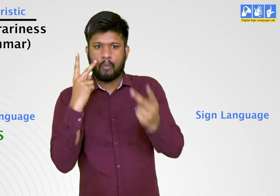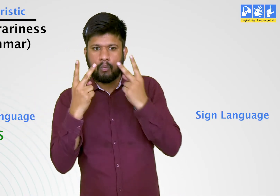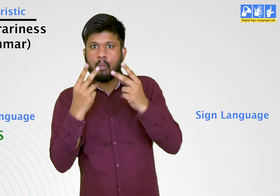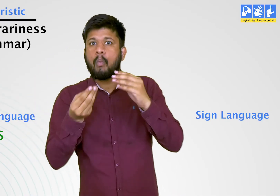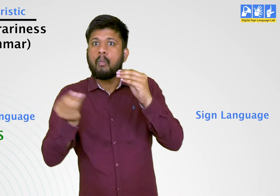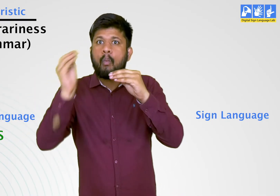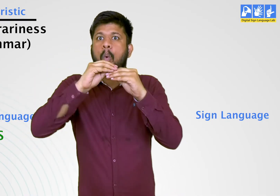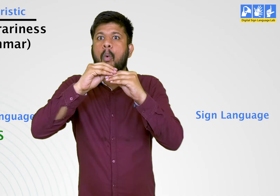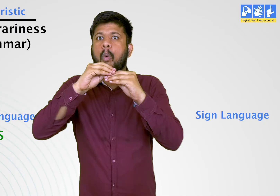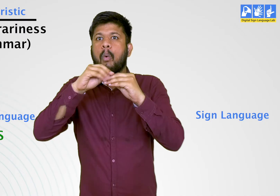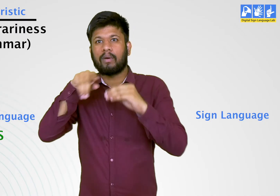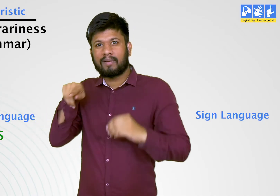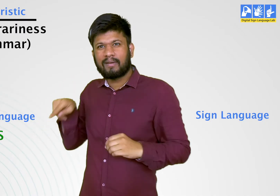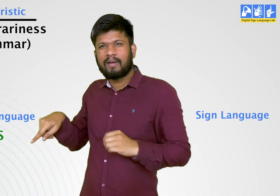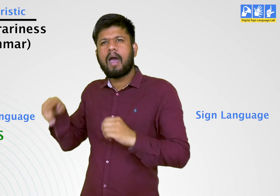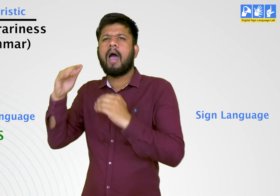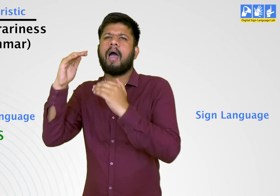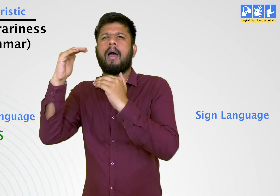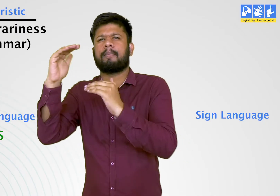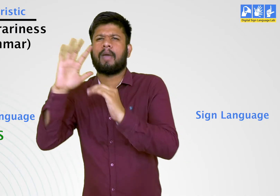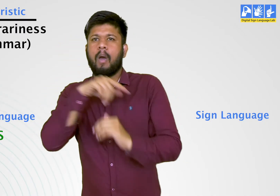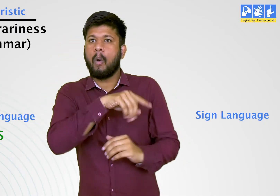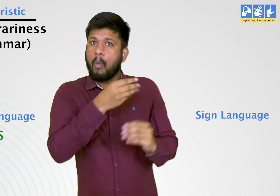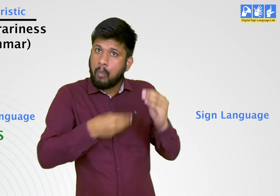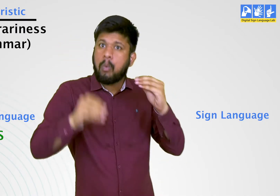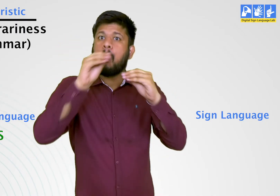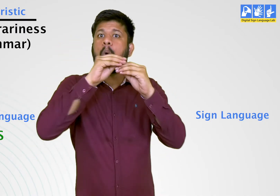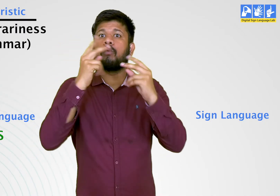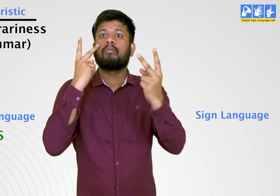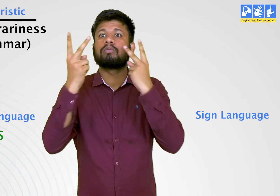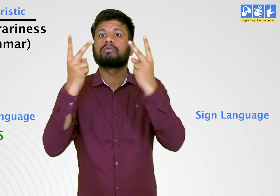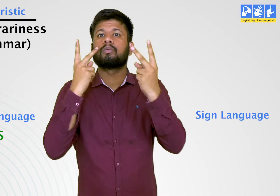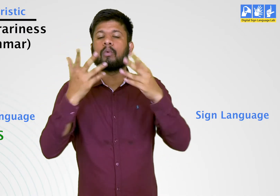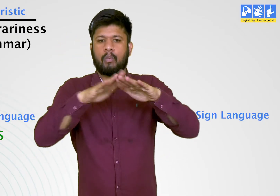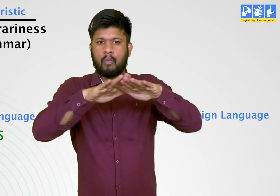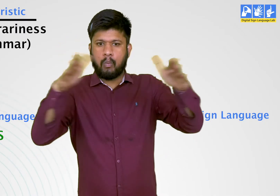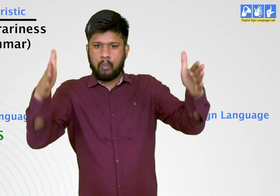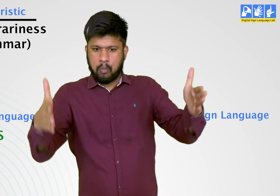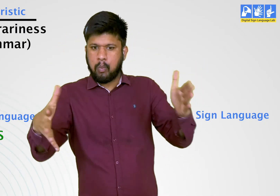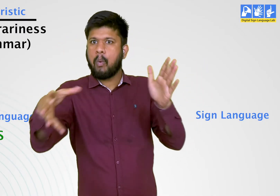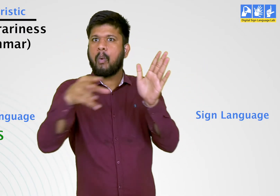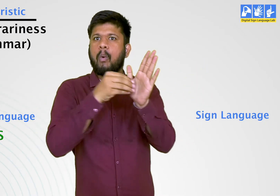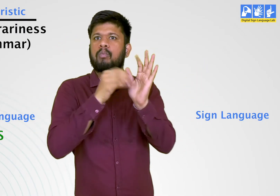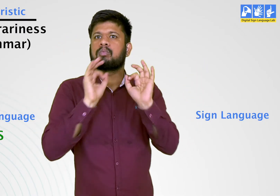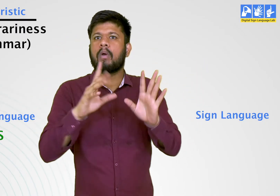Sign Language being a visual language has more iconic signs than spoken languages.